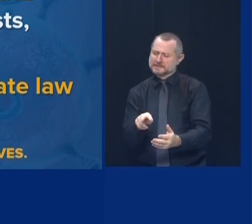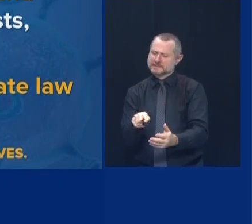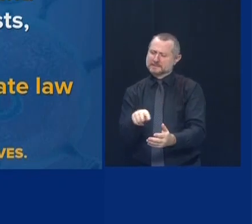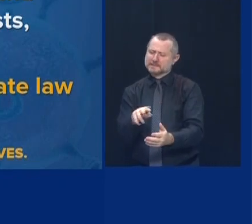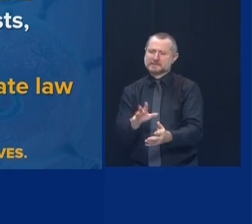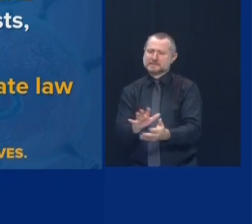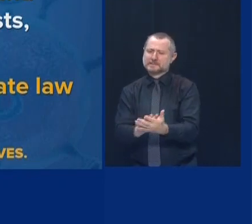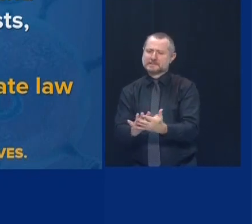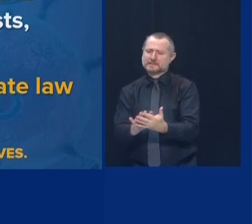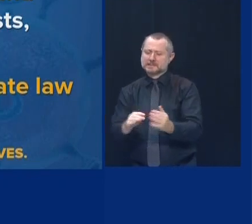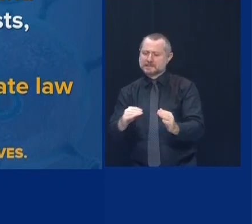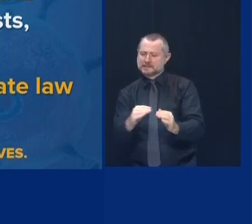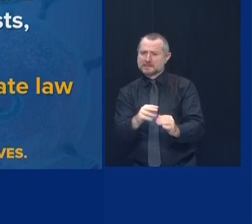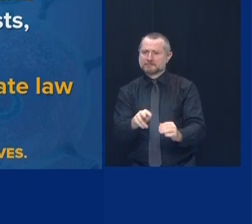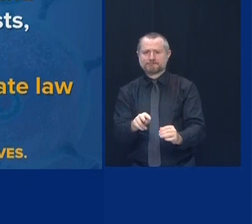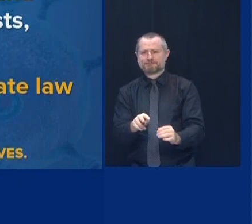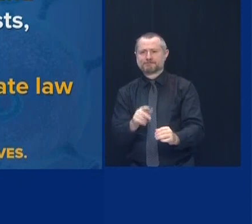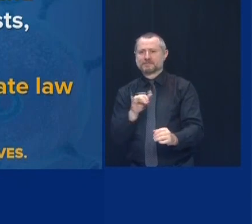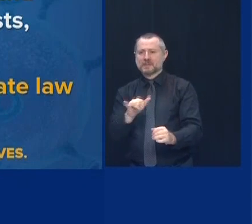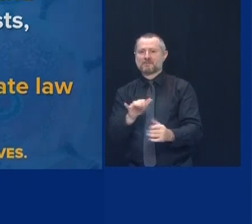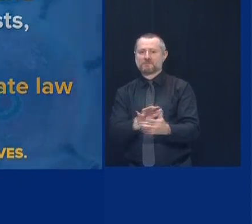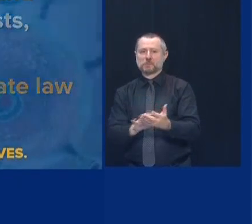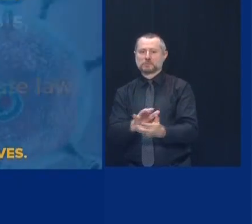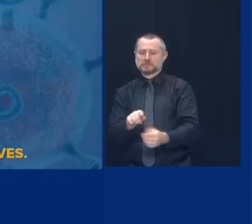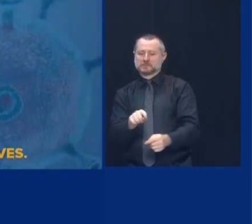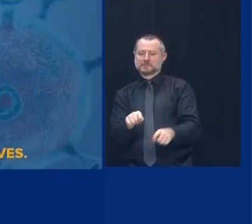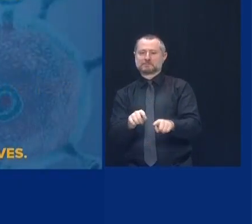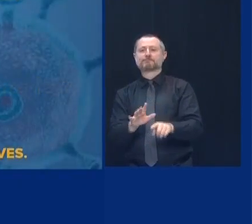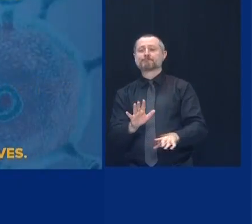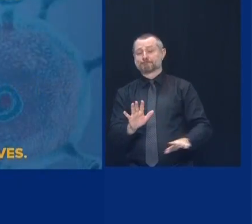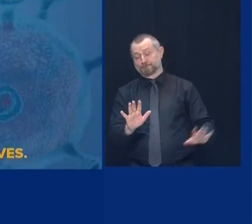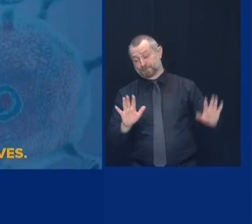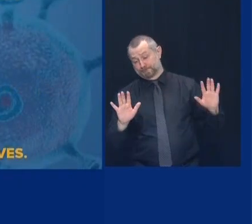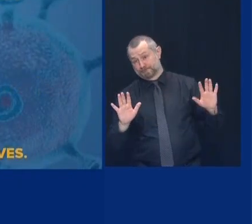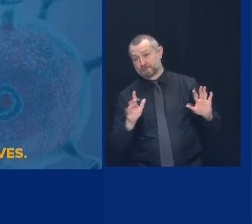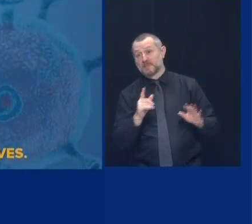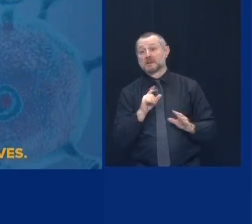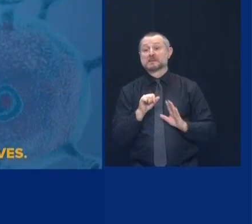SOMETIMES THEY CHANGE AND THEY DON'THt(w3REMOVE DUPLICATE POSITIVE CASES SO THERE WILL BE SOME